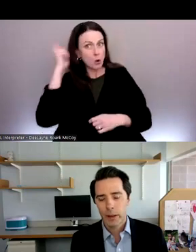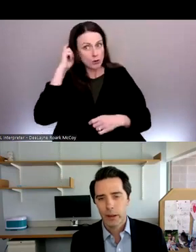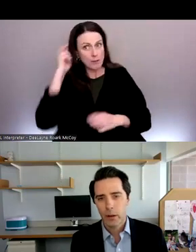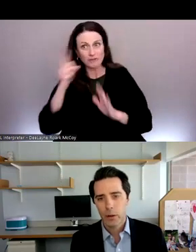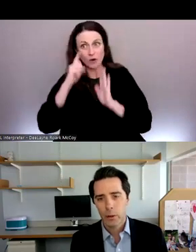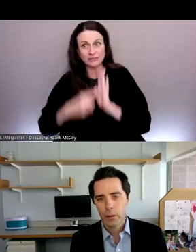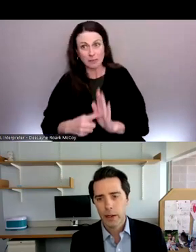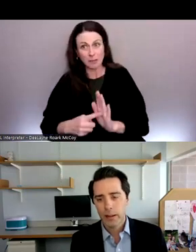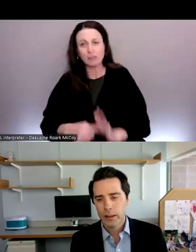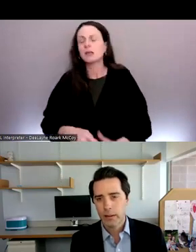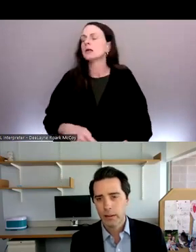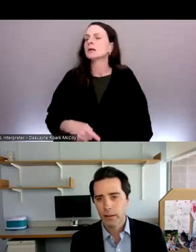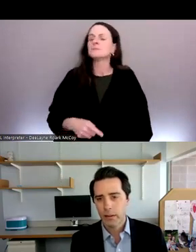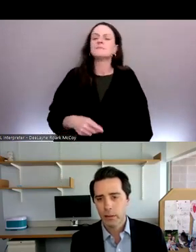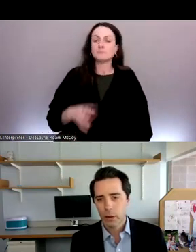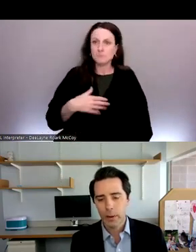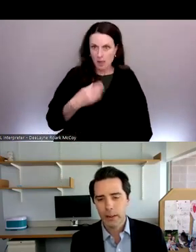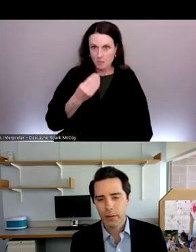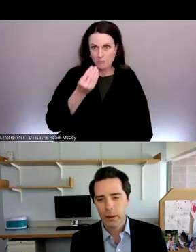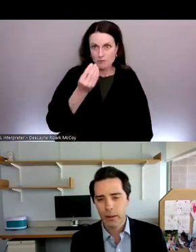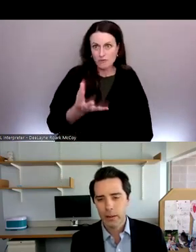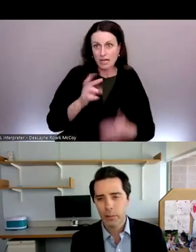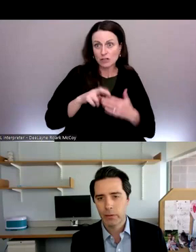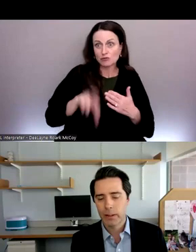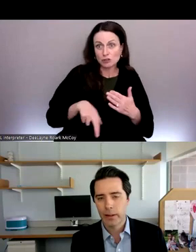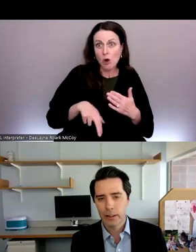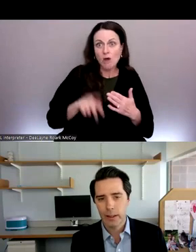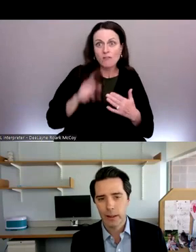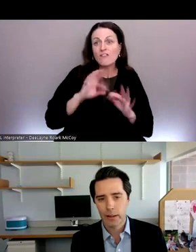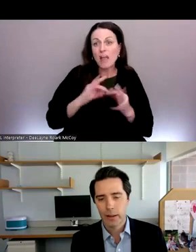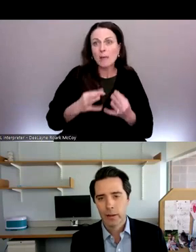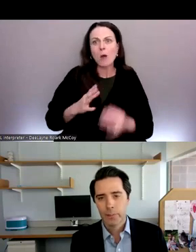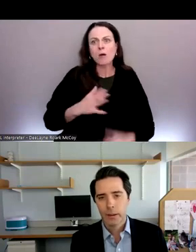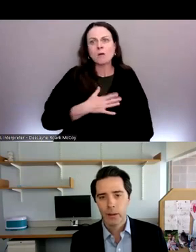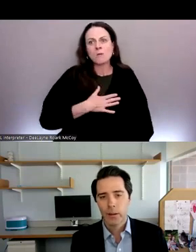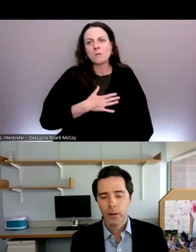and although providing this result back